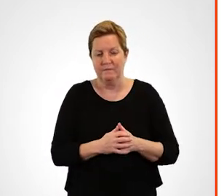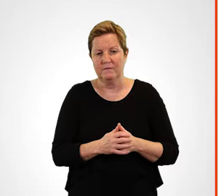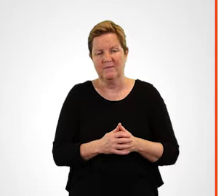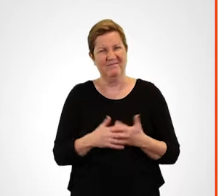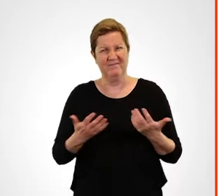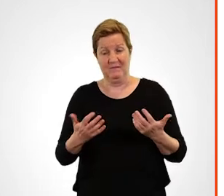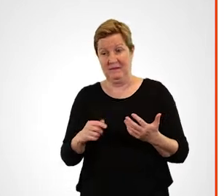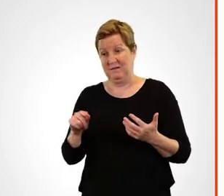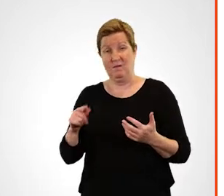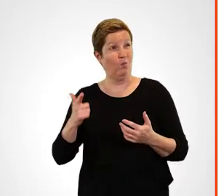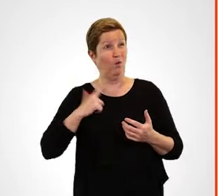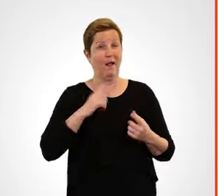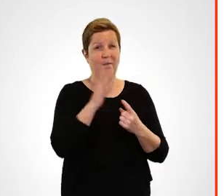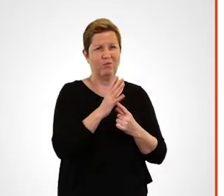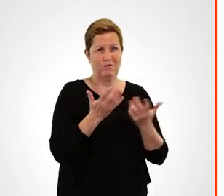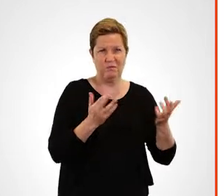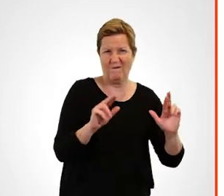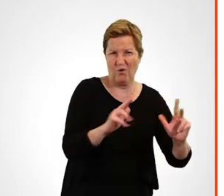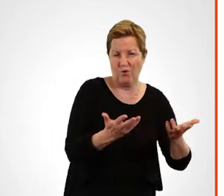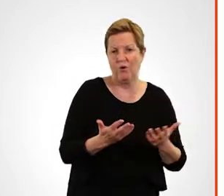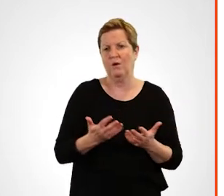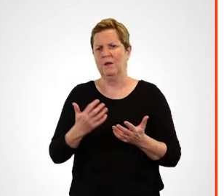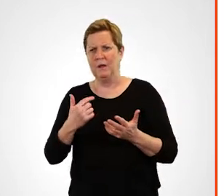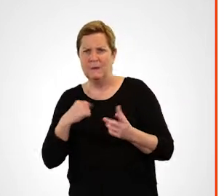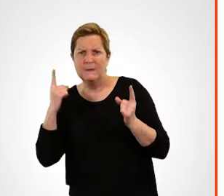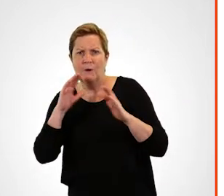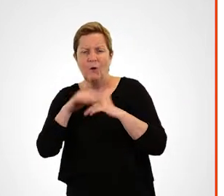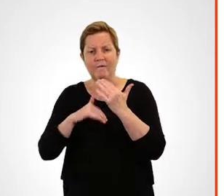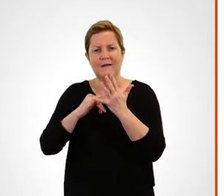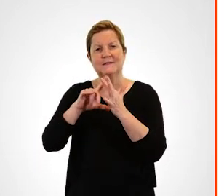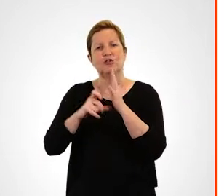Why do we care about "why"? Why do we care about secure attachment?